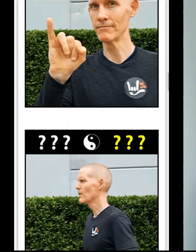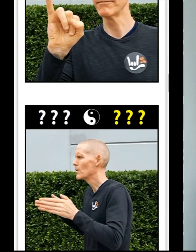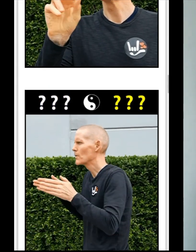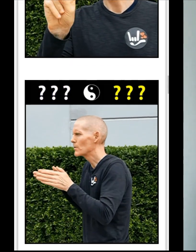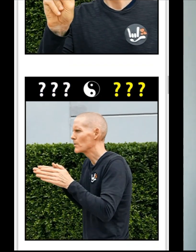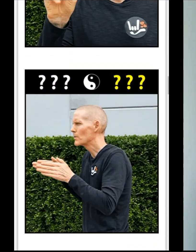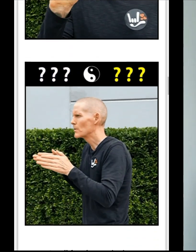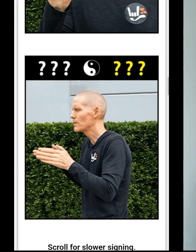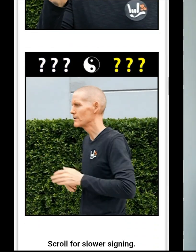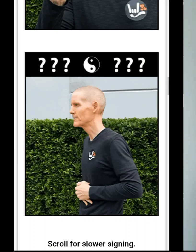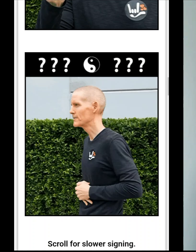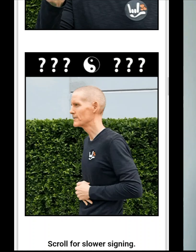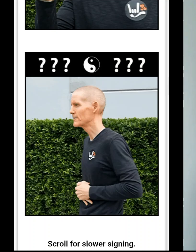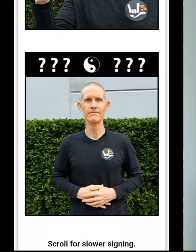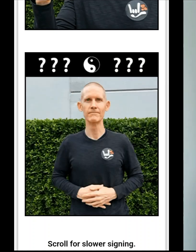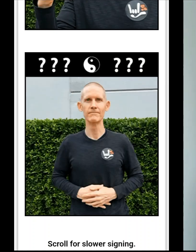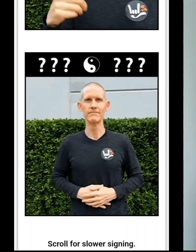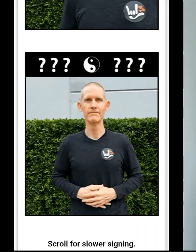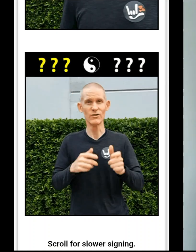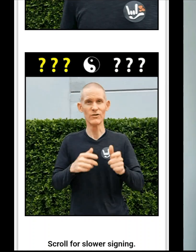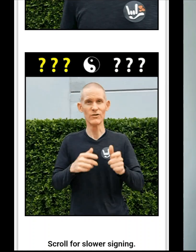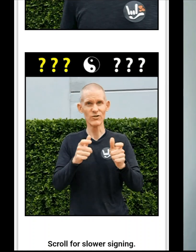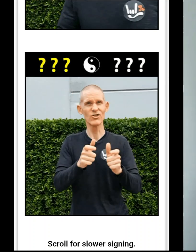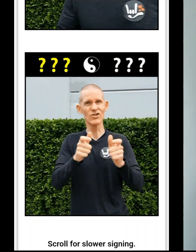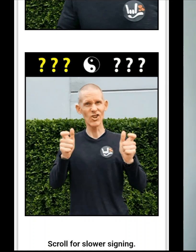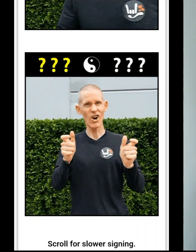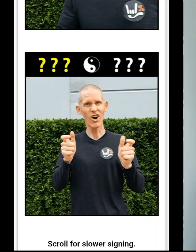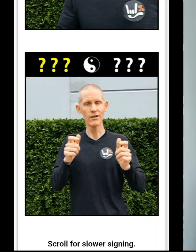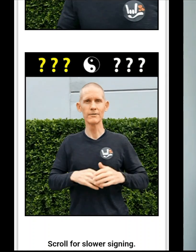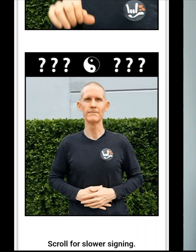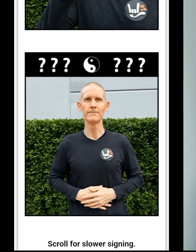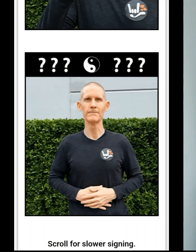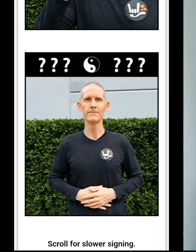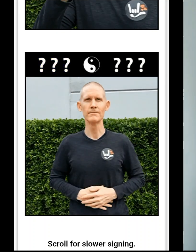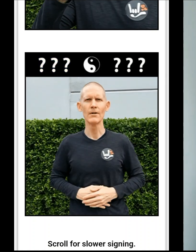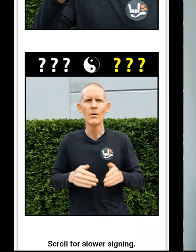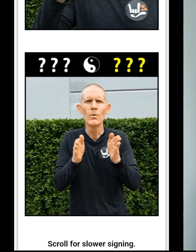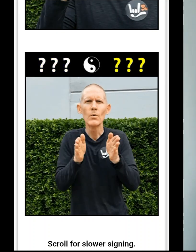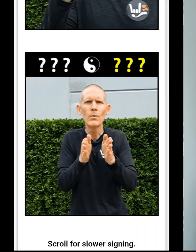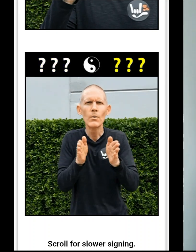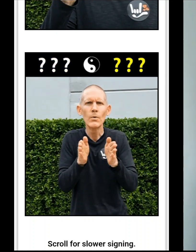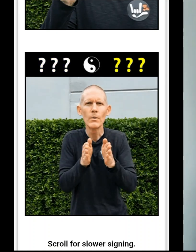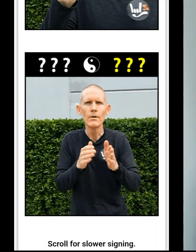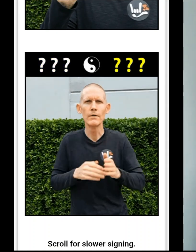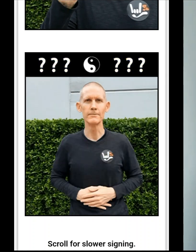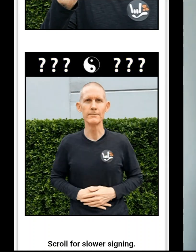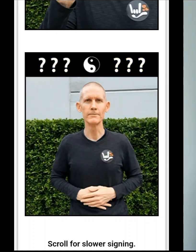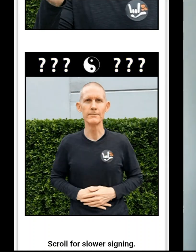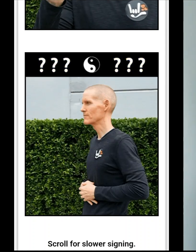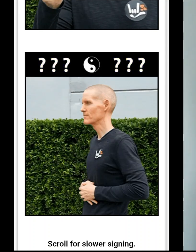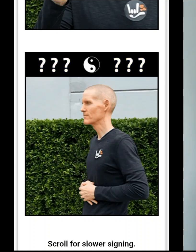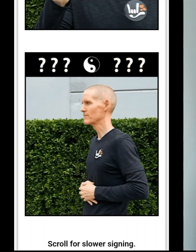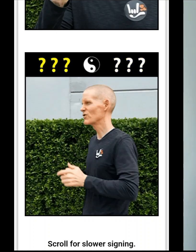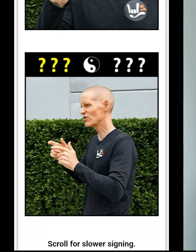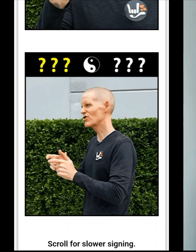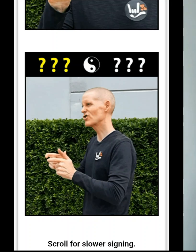the second part is..a sign pair in this case, it's antonym pair because you can see the little yin yang, opposites, uh-huh